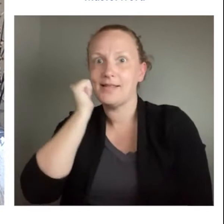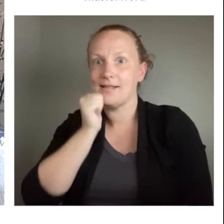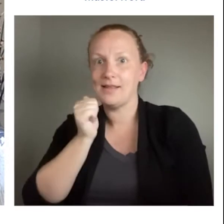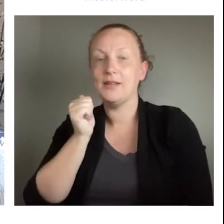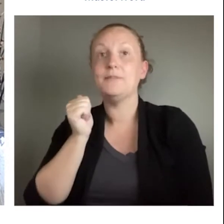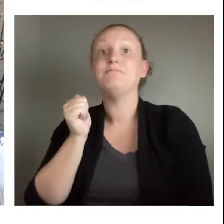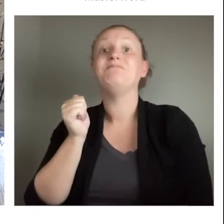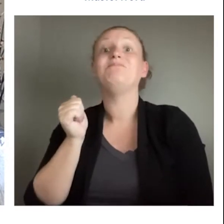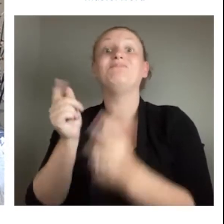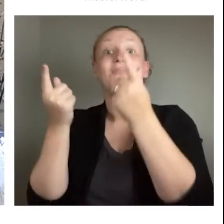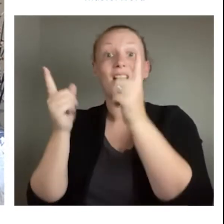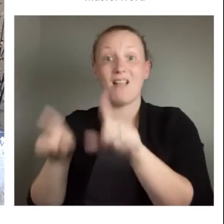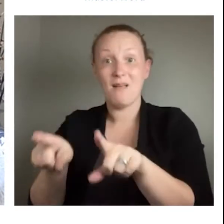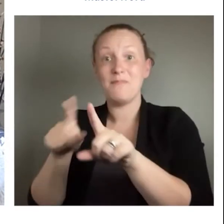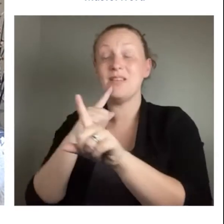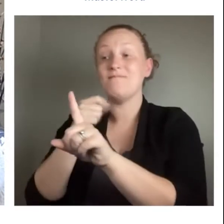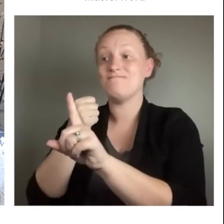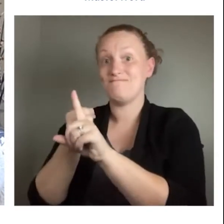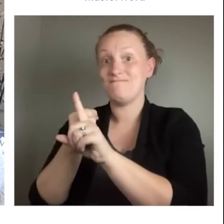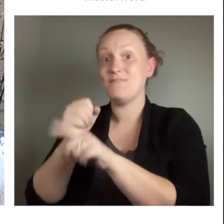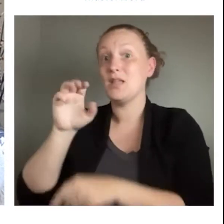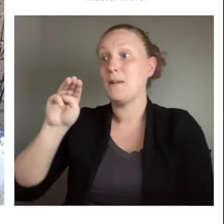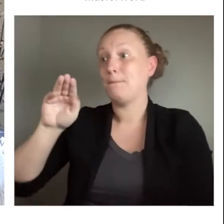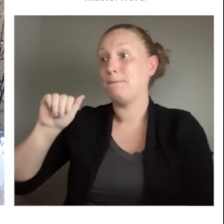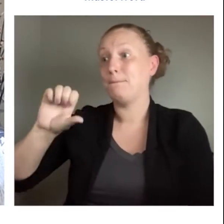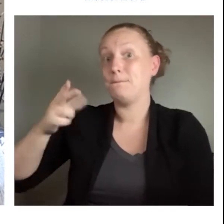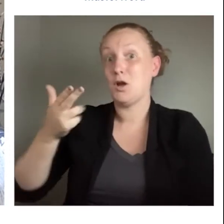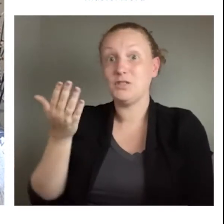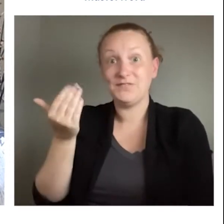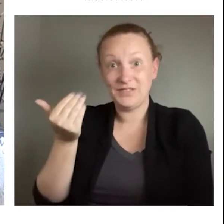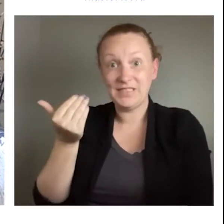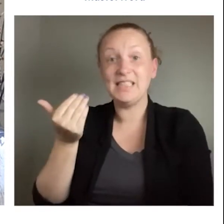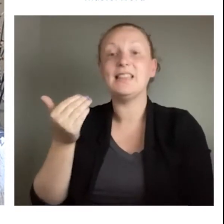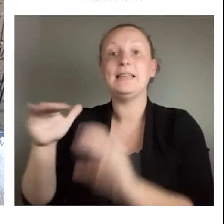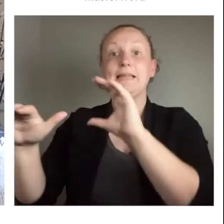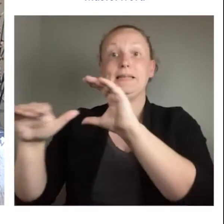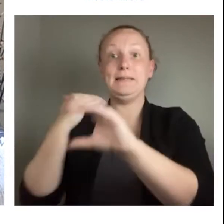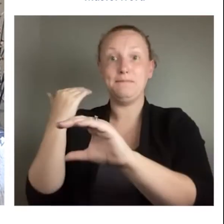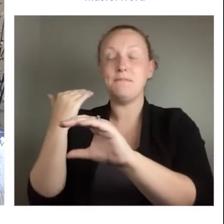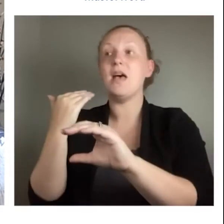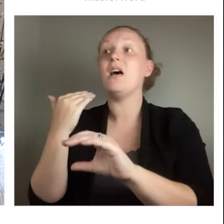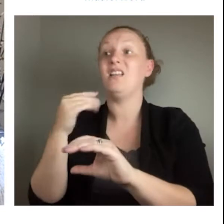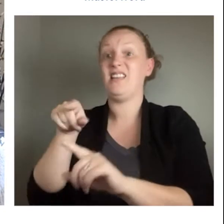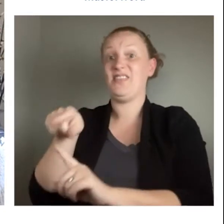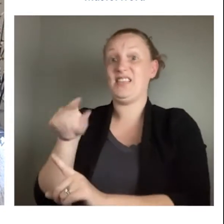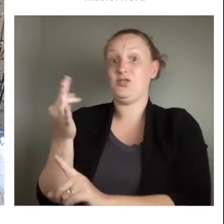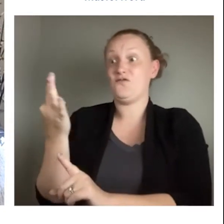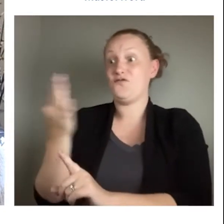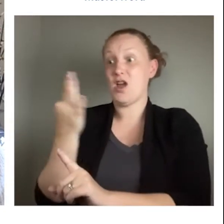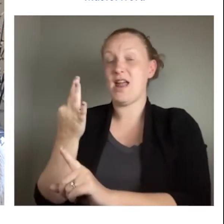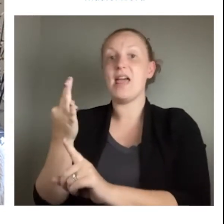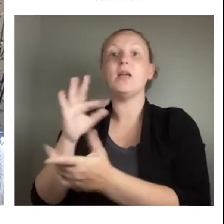So we receive an email saying that schools are closed as of Friday and that on Monday we have to start working remotely.